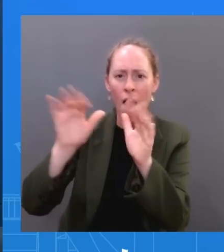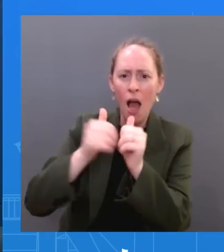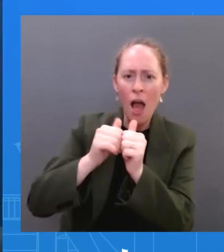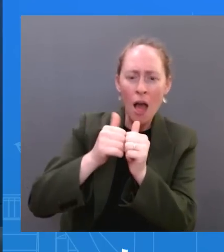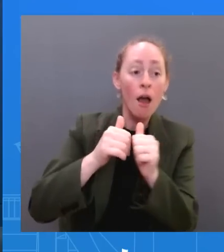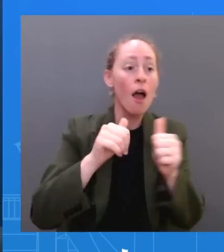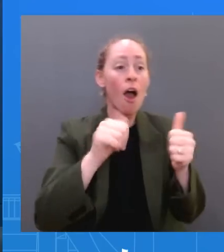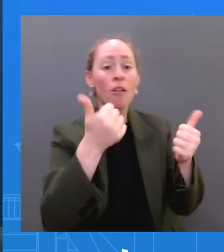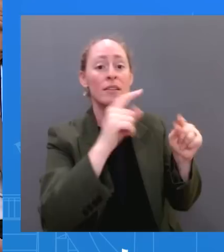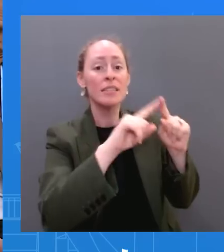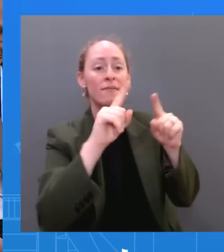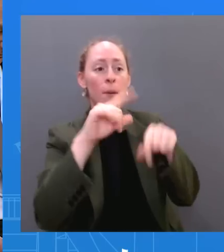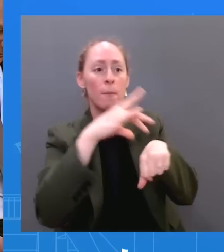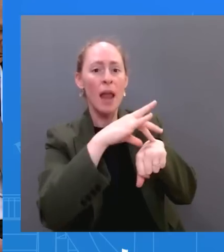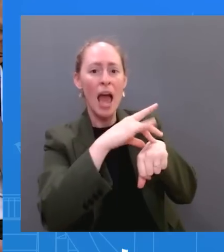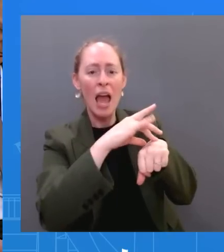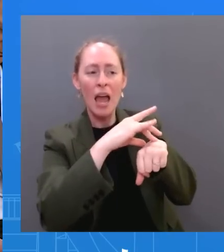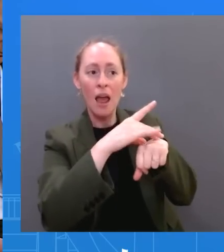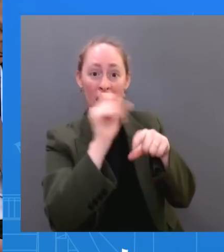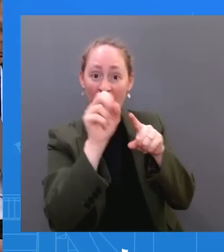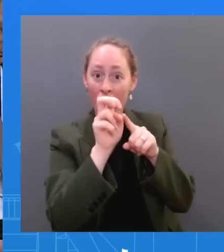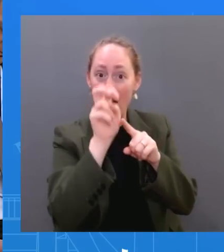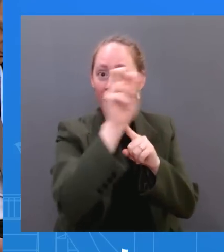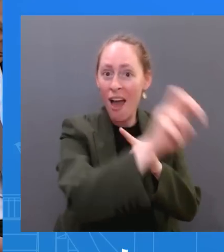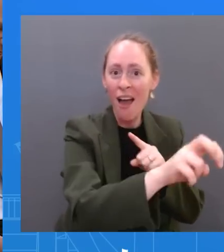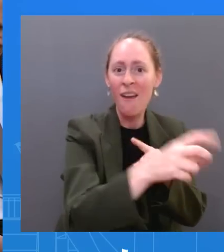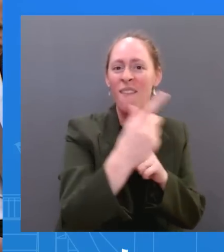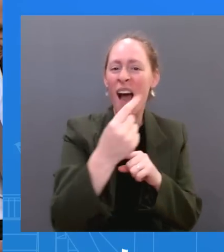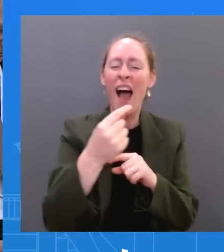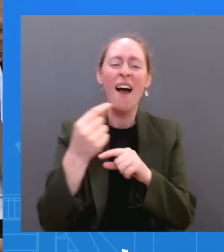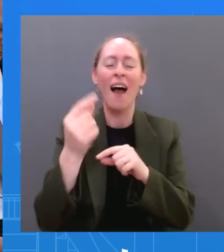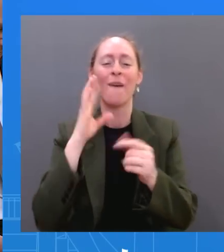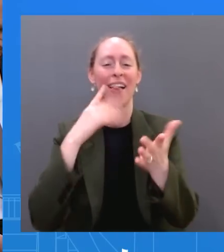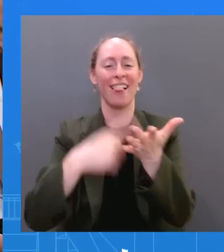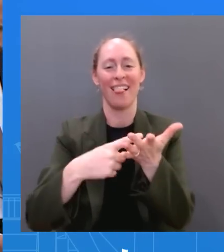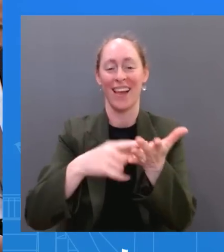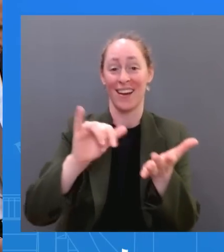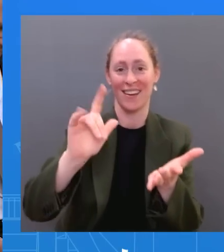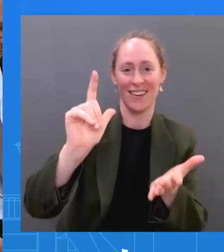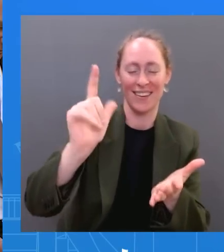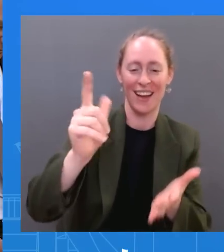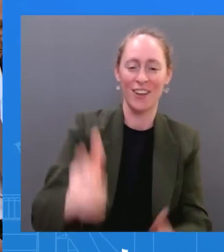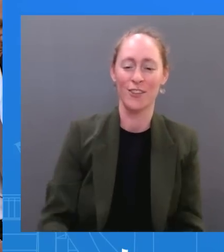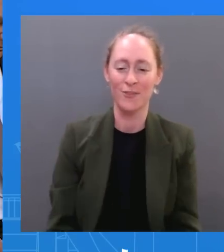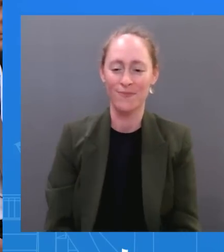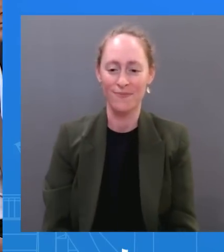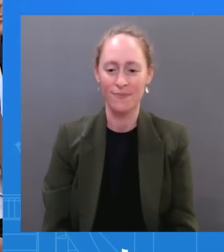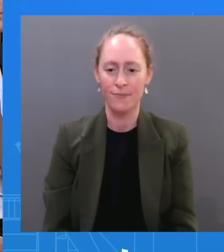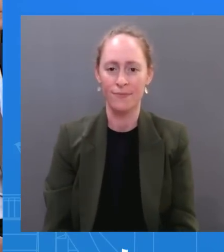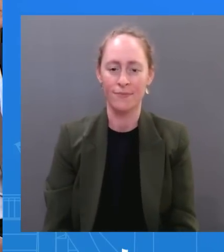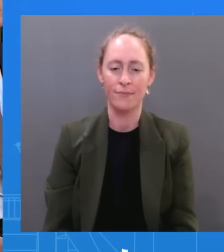The Press: Sure. Thanks, Karine. Two subjects. Ms. Jean-Pierre: Yeah. The Press: First, how seriously is President Biden weighing a public health emergency